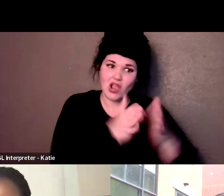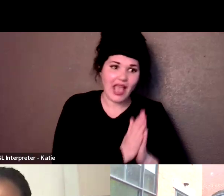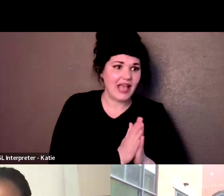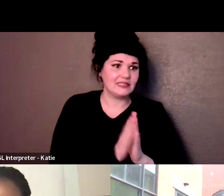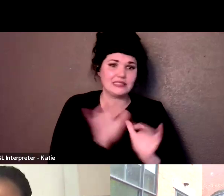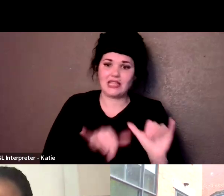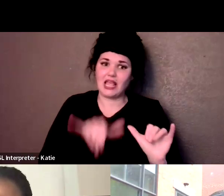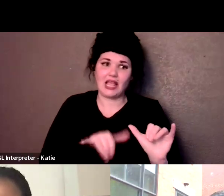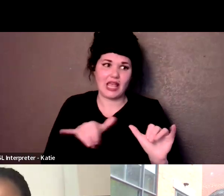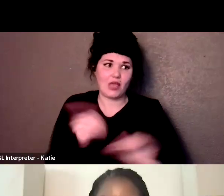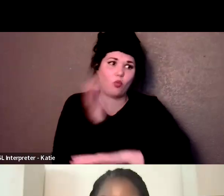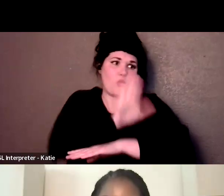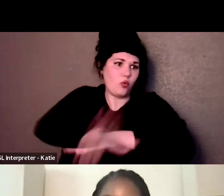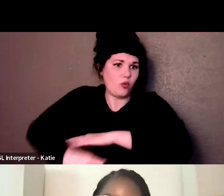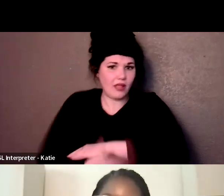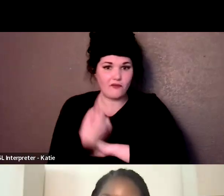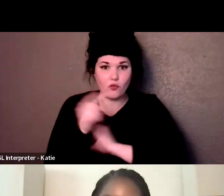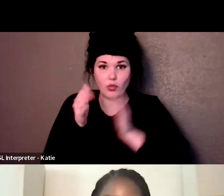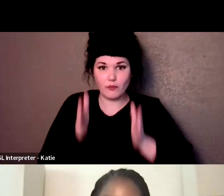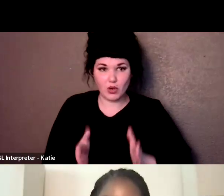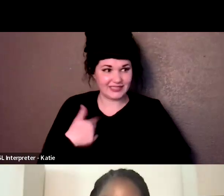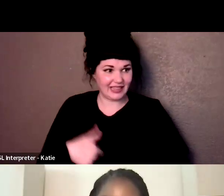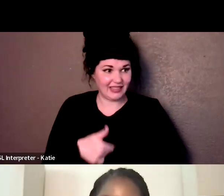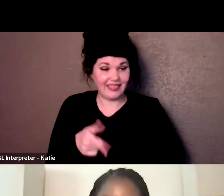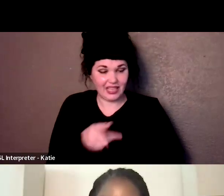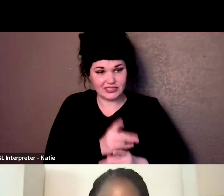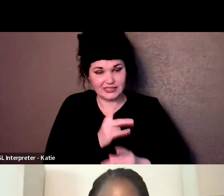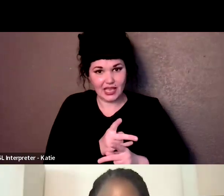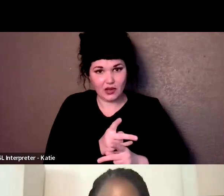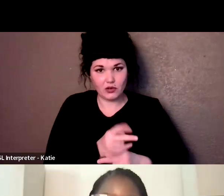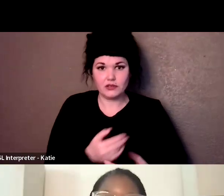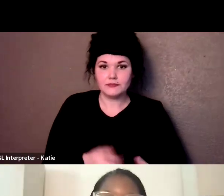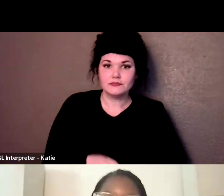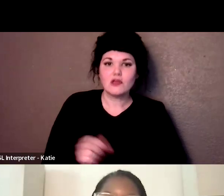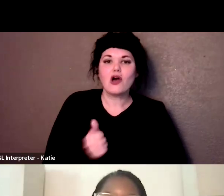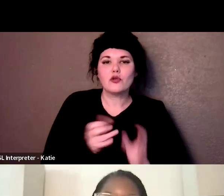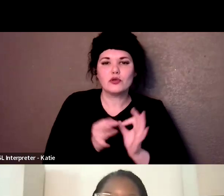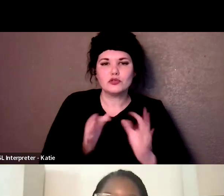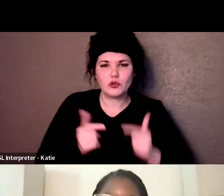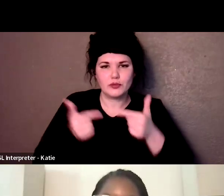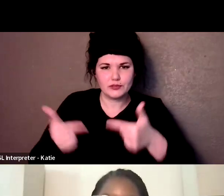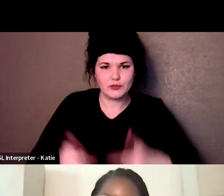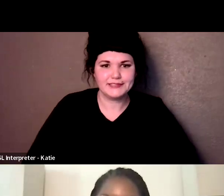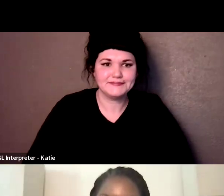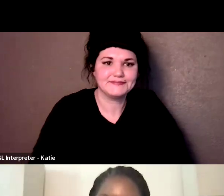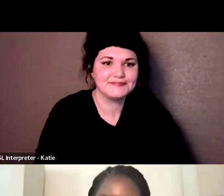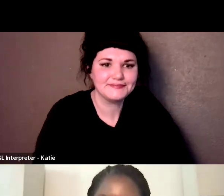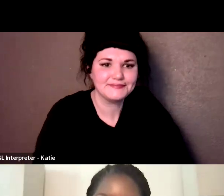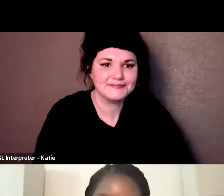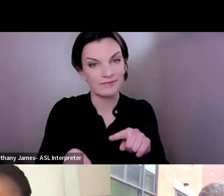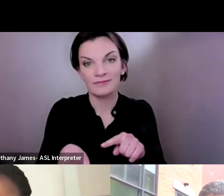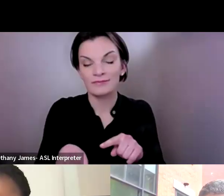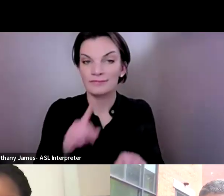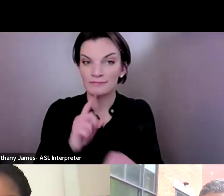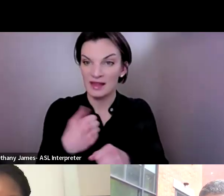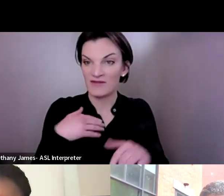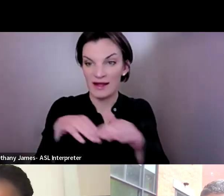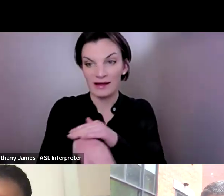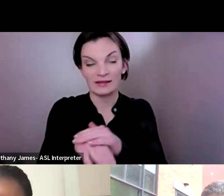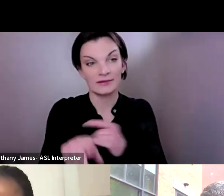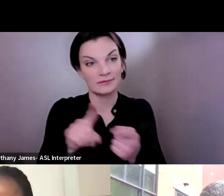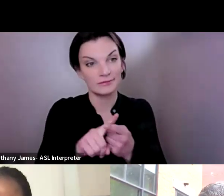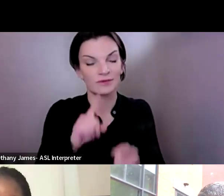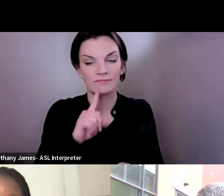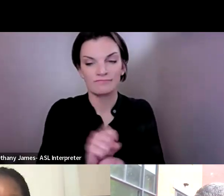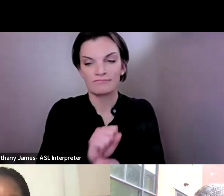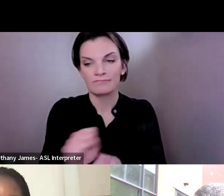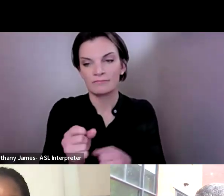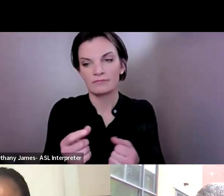whoever is in their care and are unable then to, you know, have access to respite care, for example,